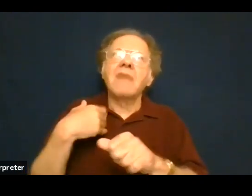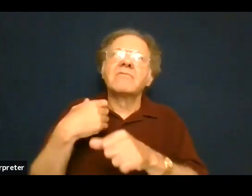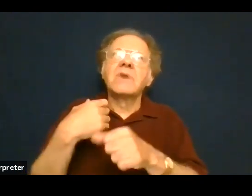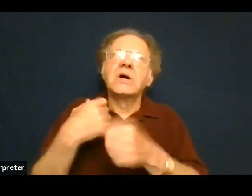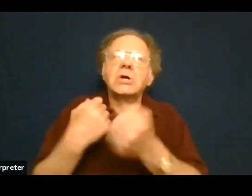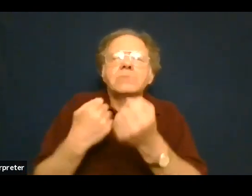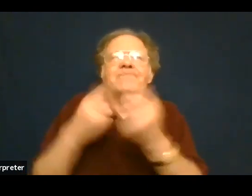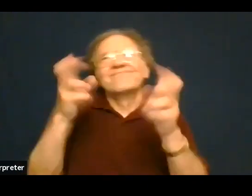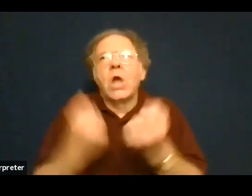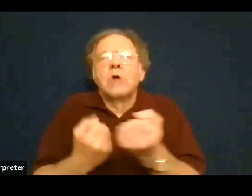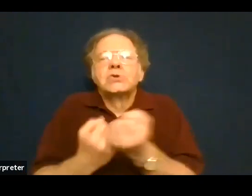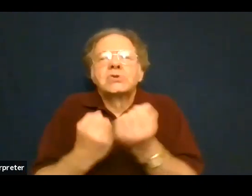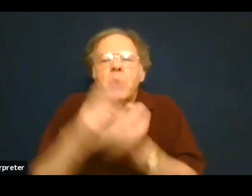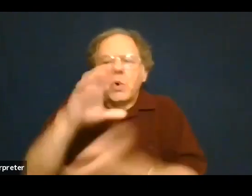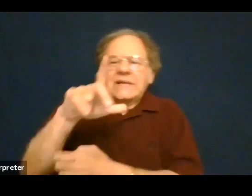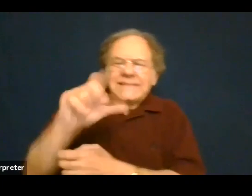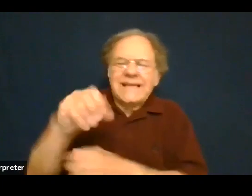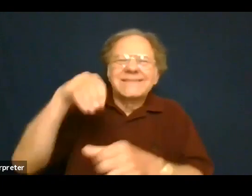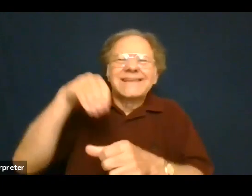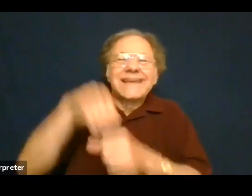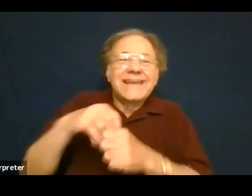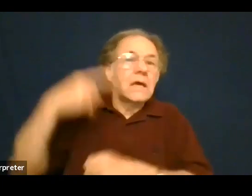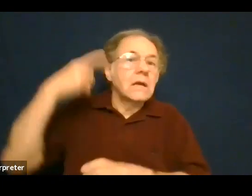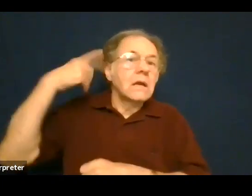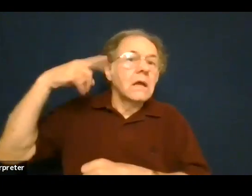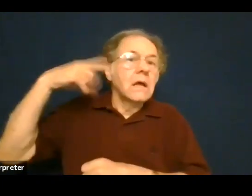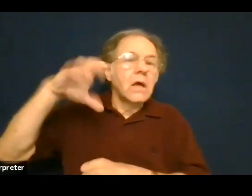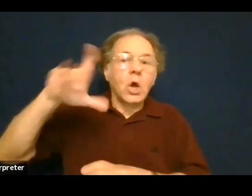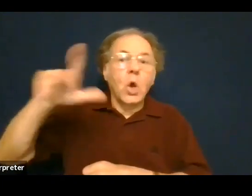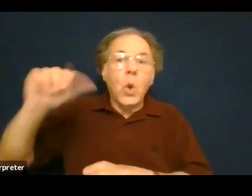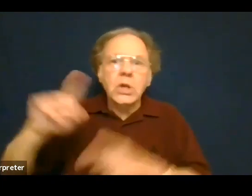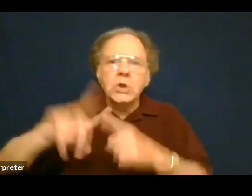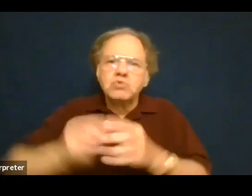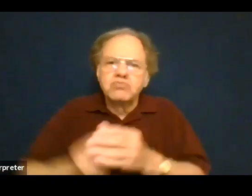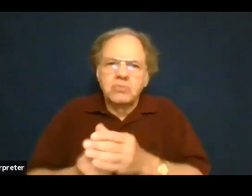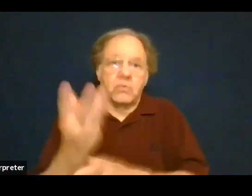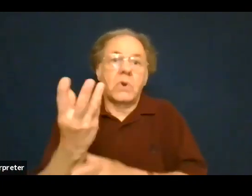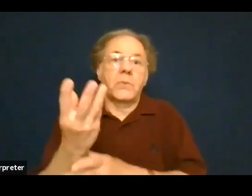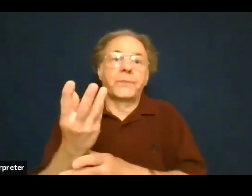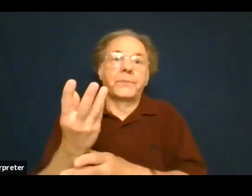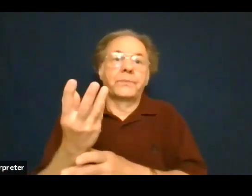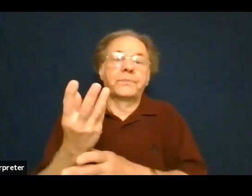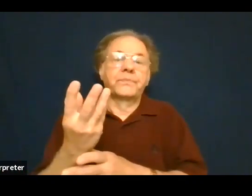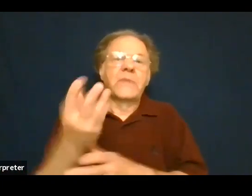in the cochlea to proliferate. This is now being used this method is now